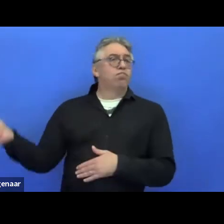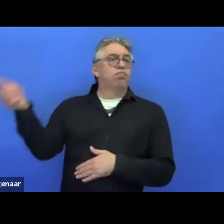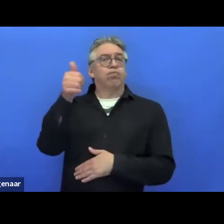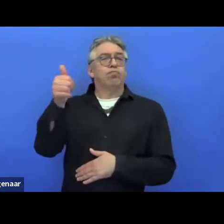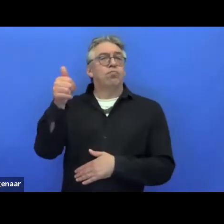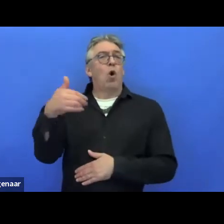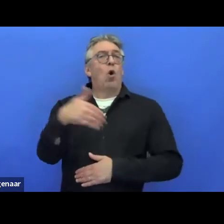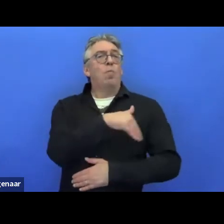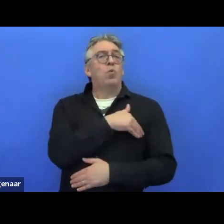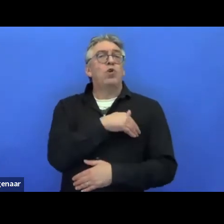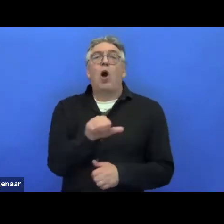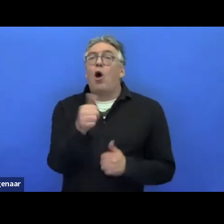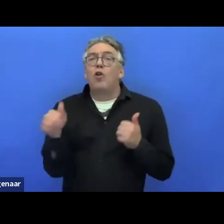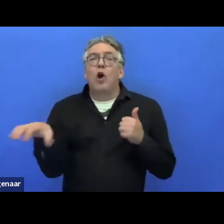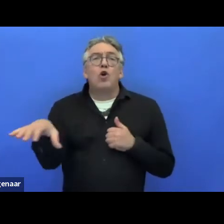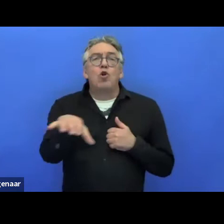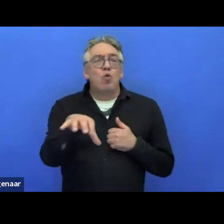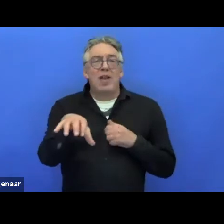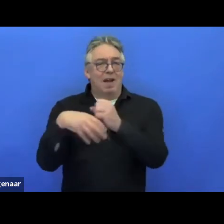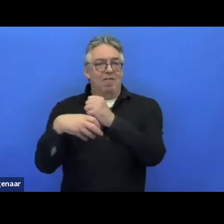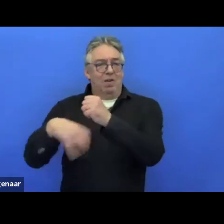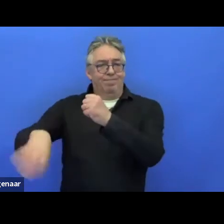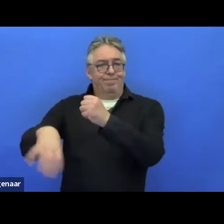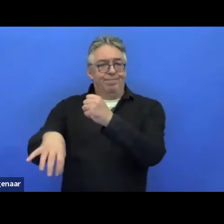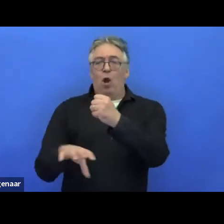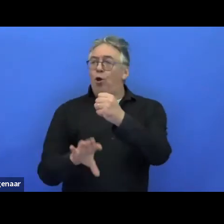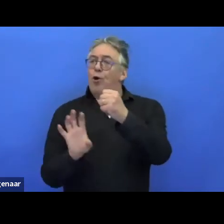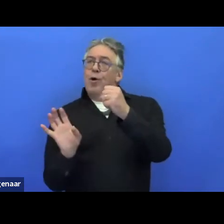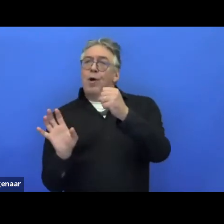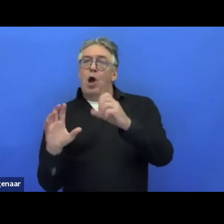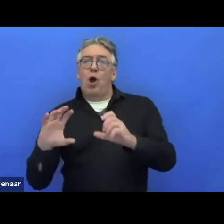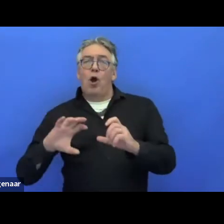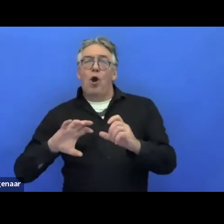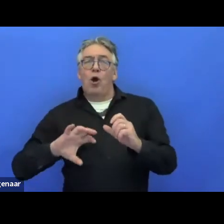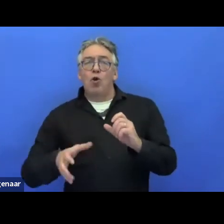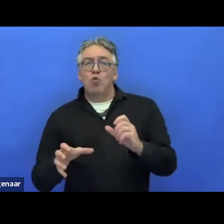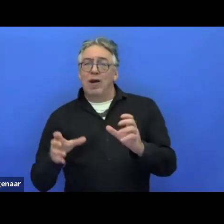but also in Brussels and Straatsburg regarding complaints regarding the EU.